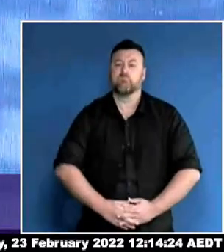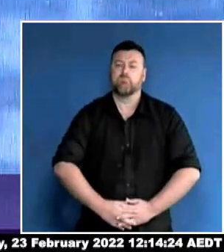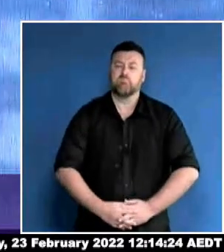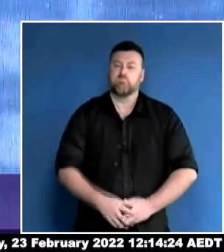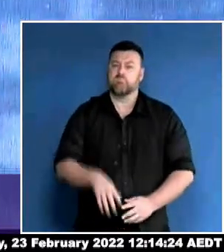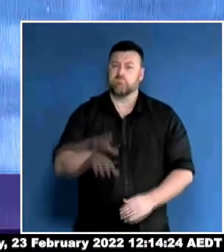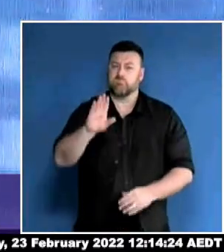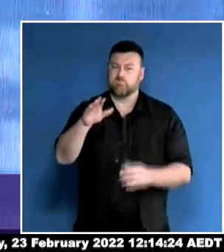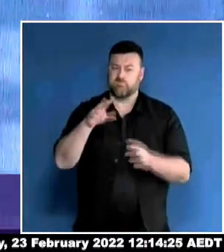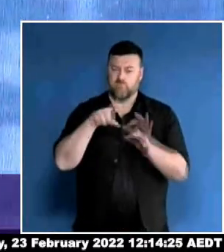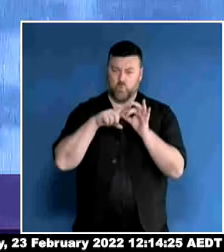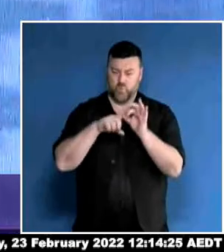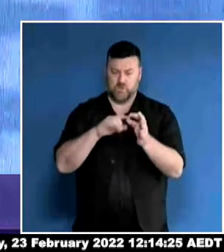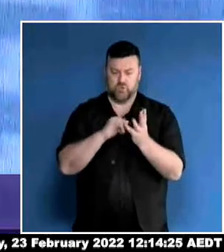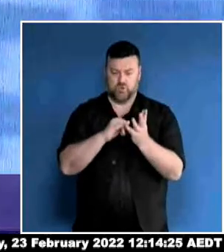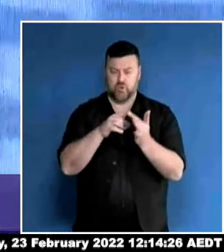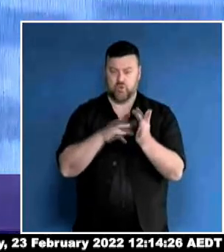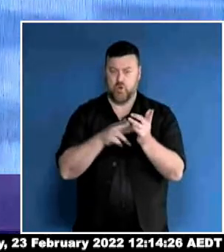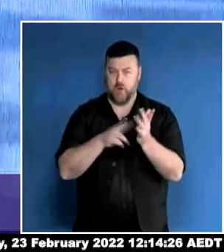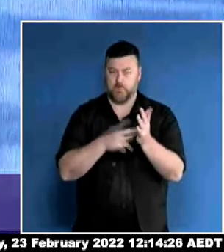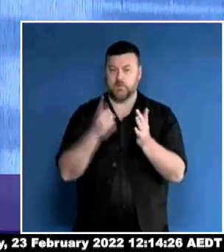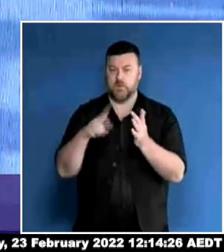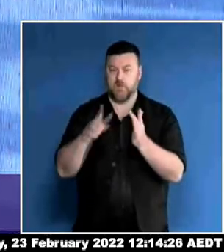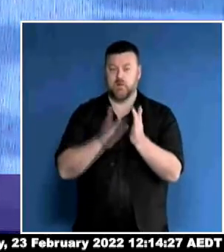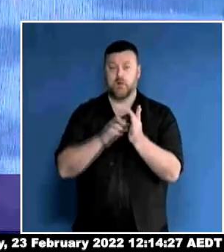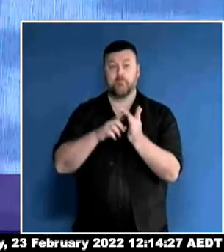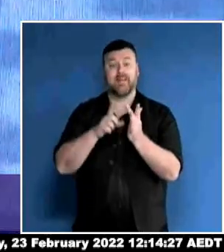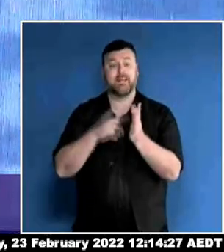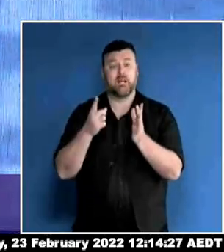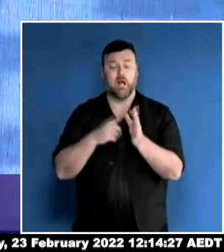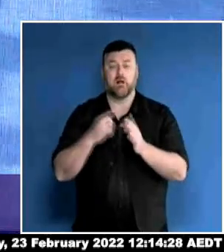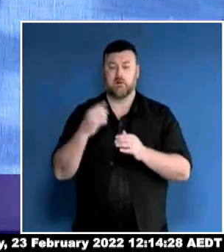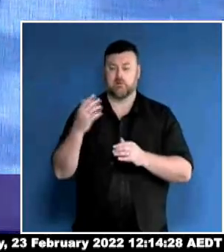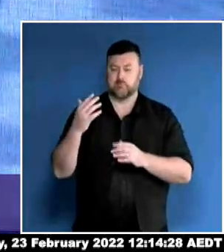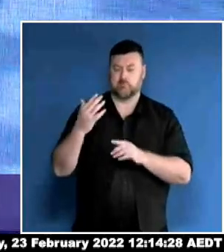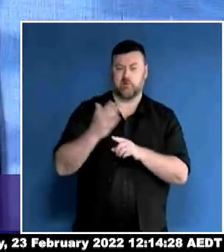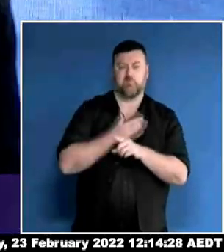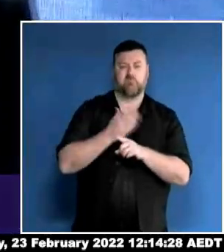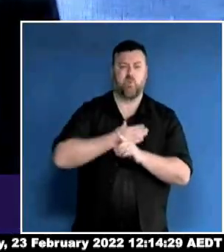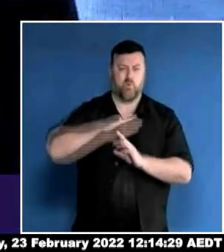some of the training needs of DES providers, and you nominated in your statement that